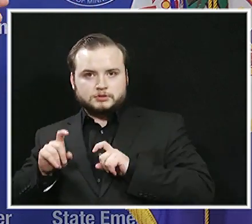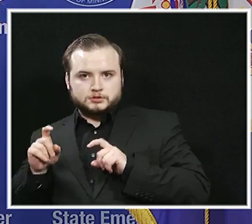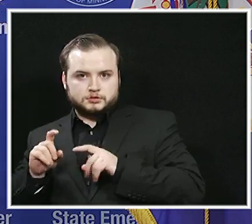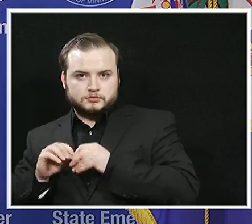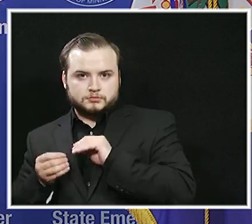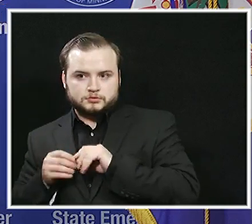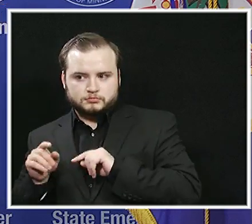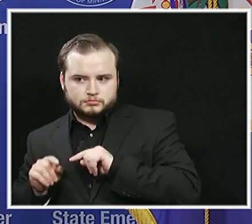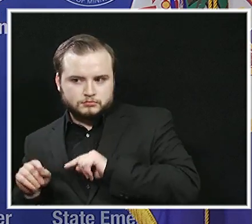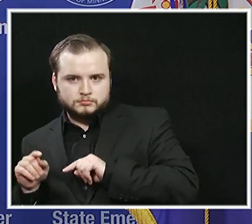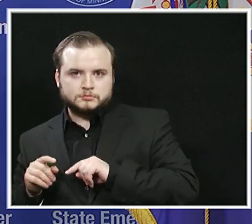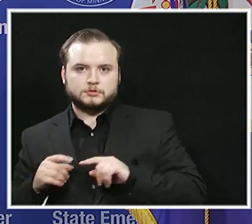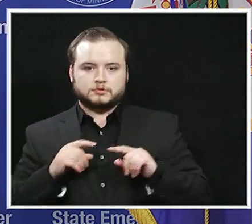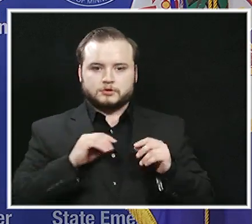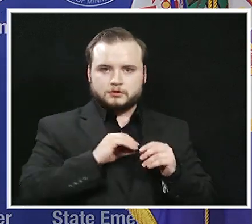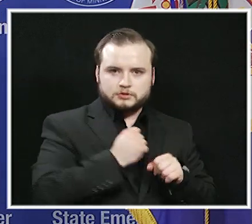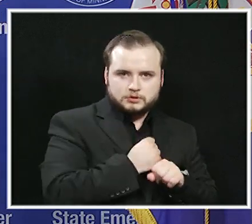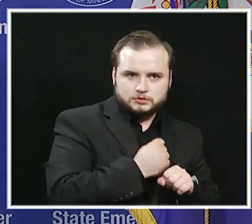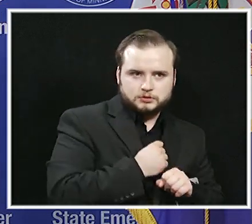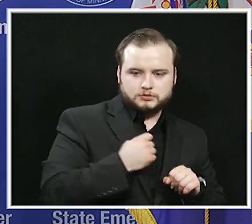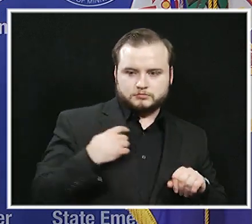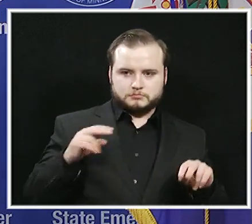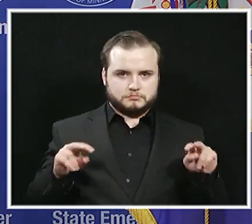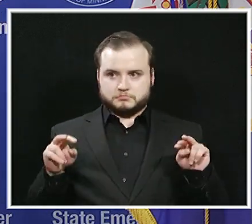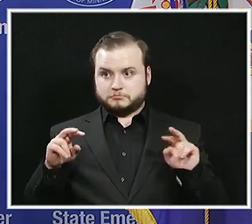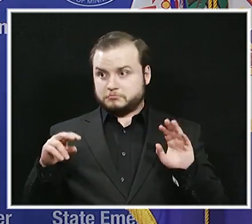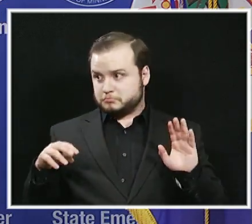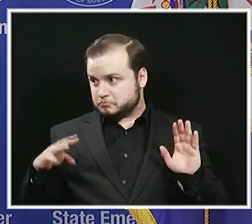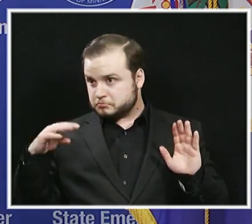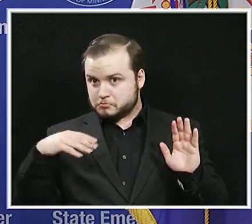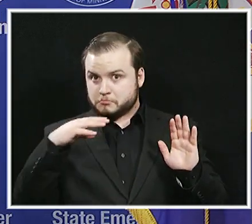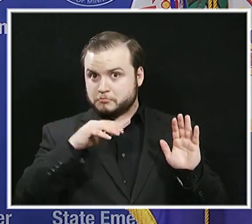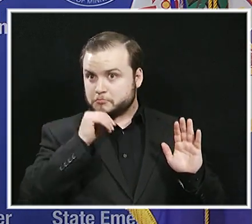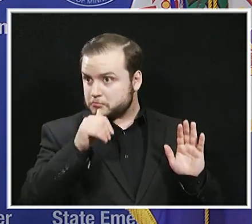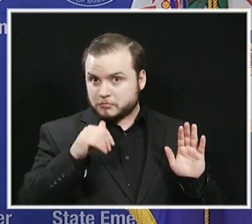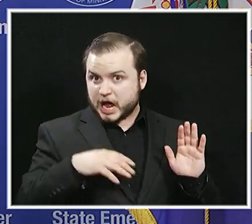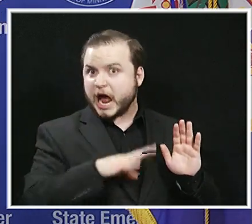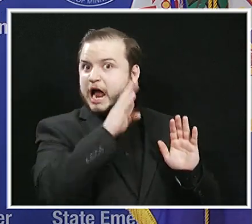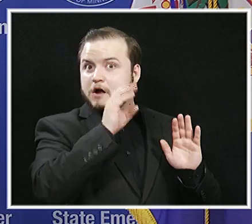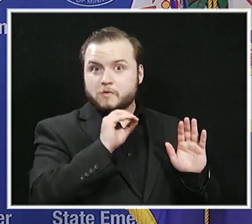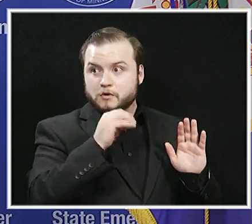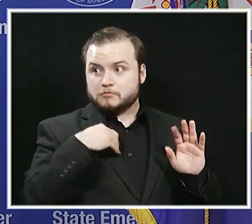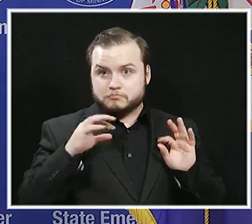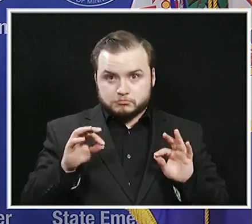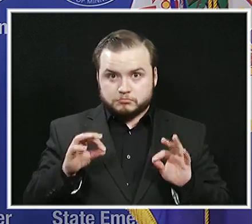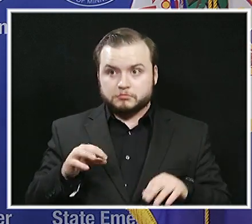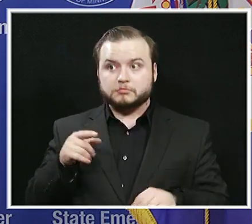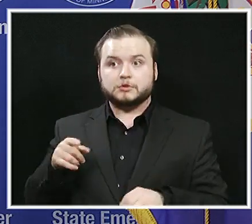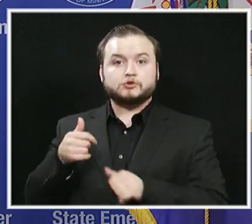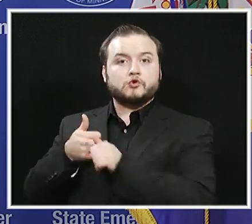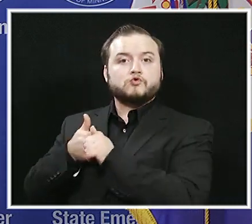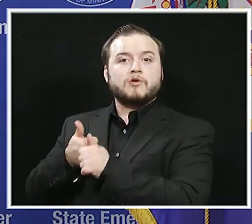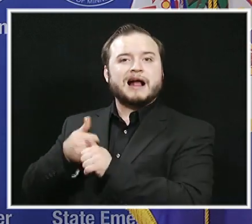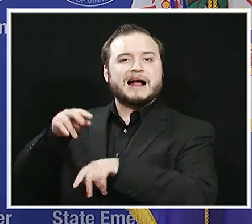now and May 18th, predicated on the numbers, predicated on a trajectory on testing that is going in exactly the way it needs to go, and